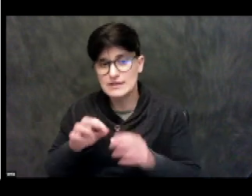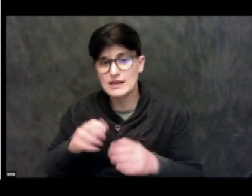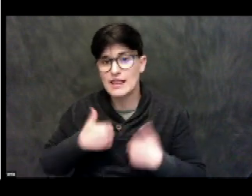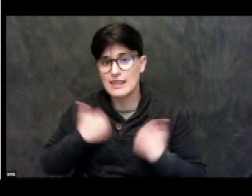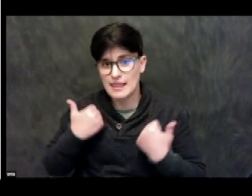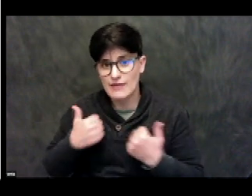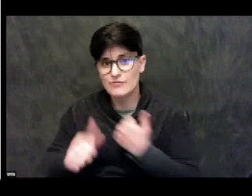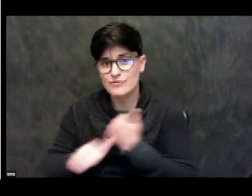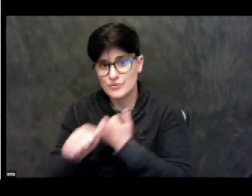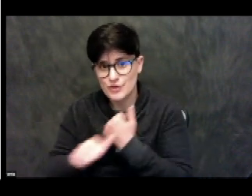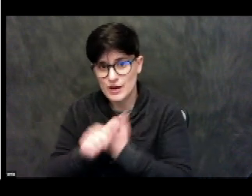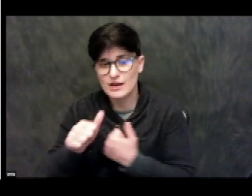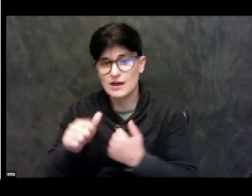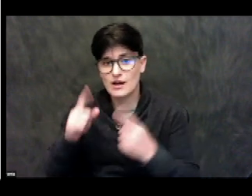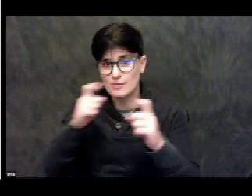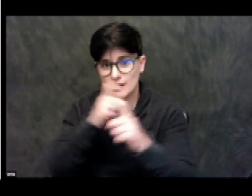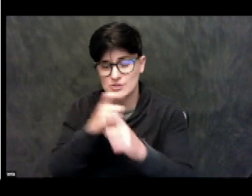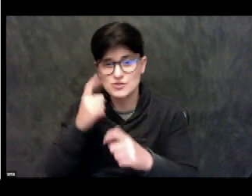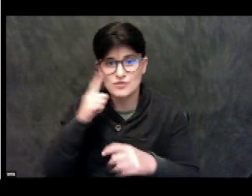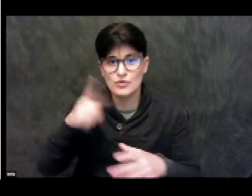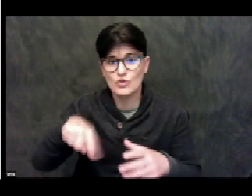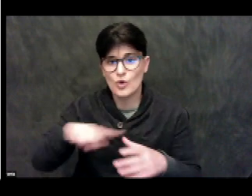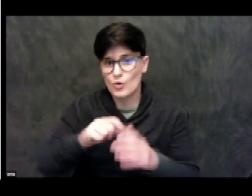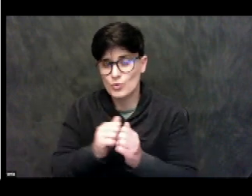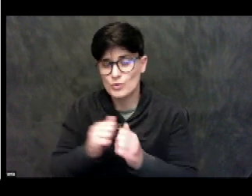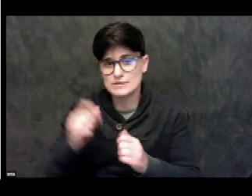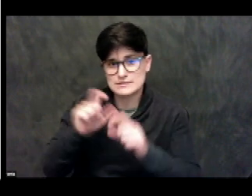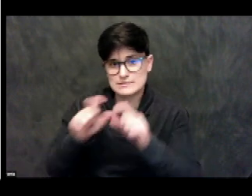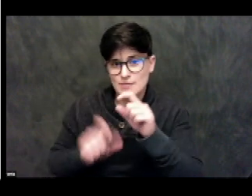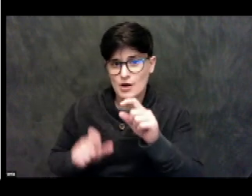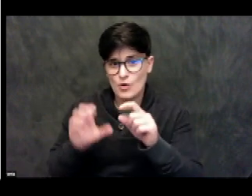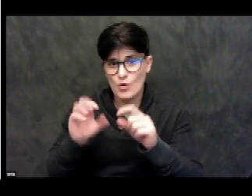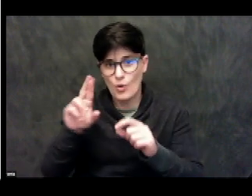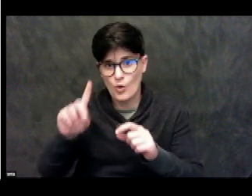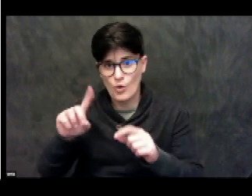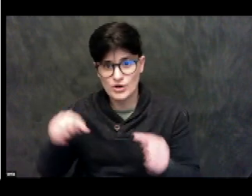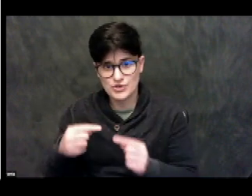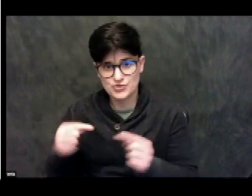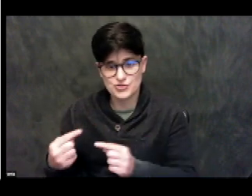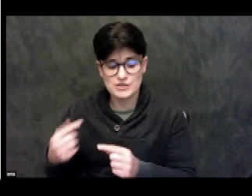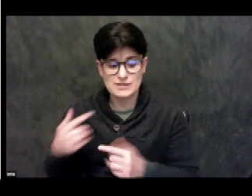spinal cord injury that typically we do recommend having an epidural